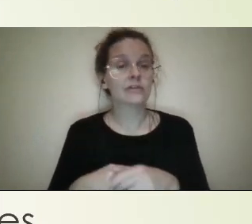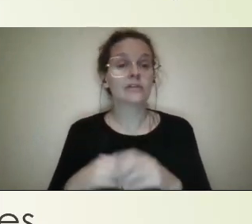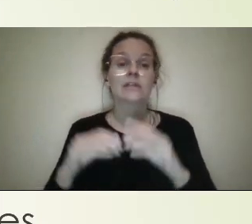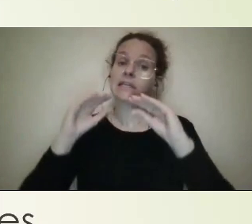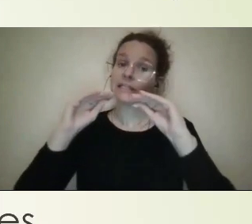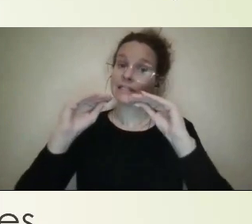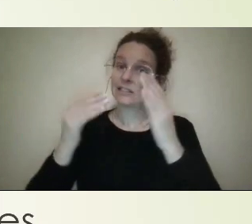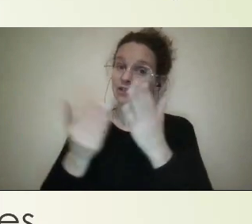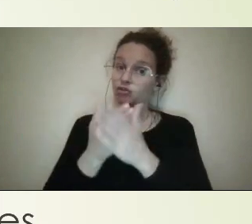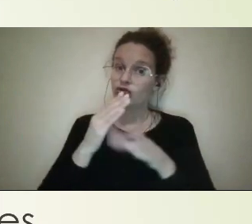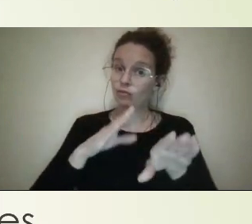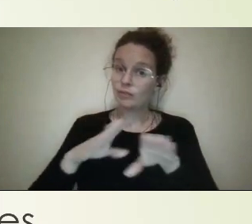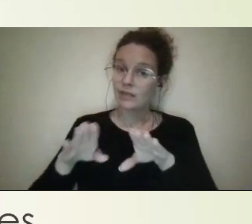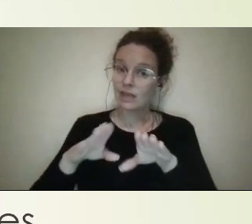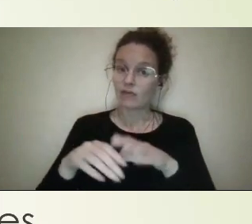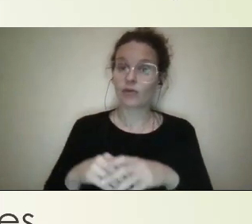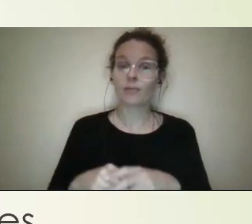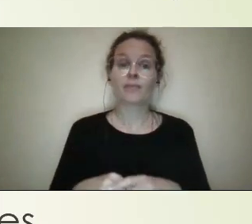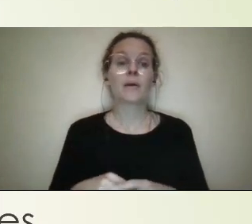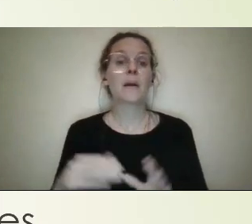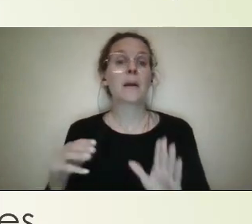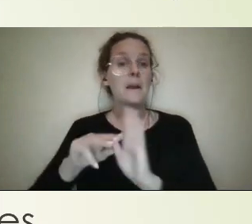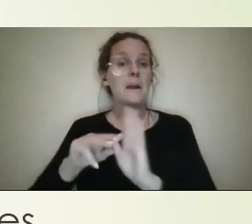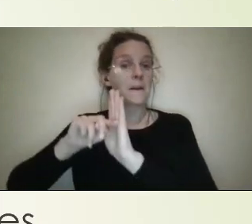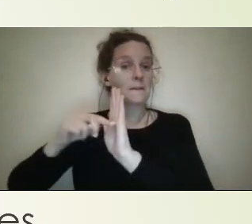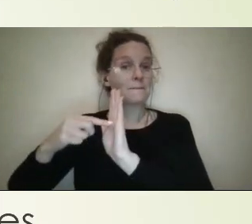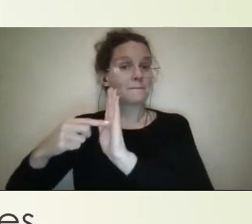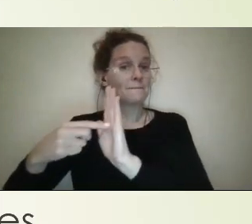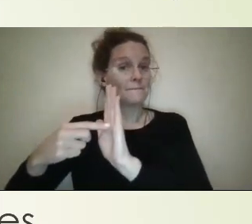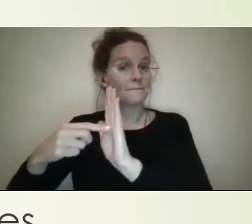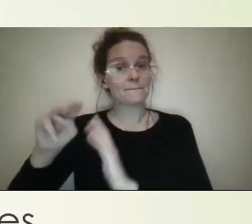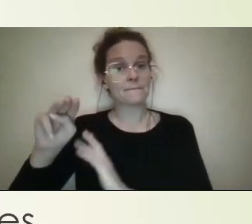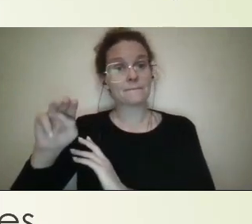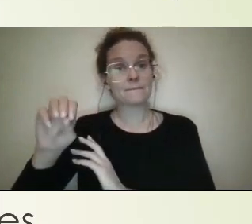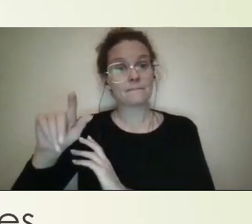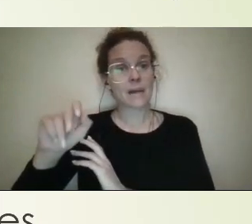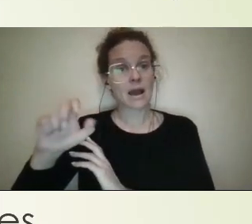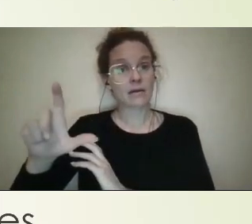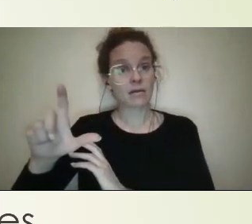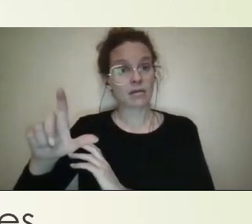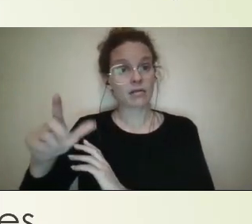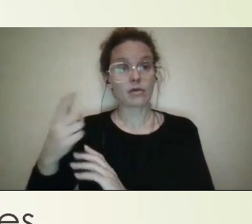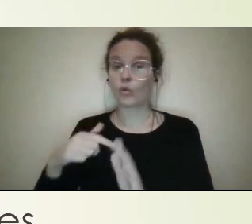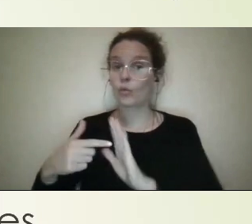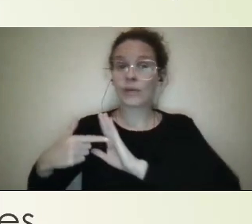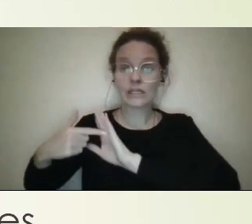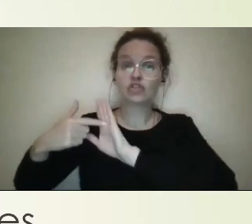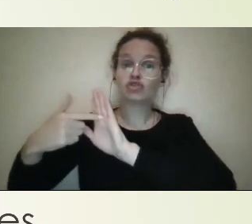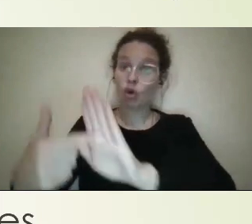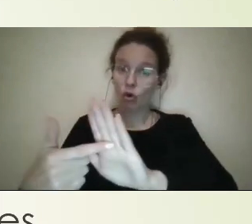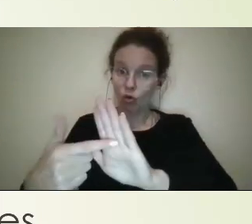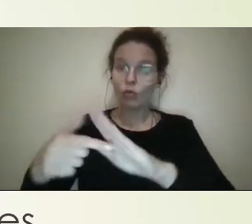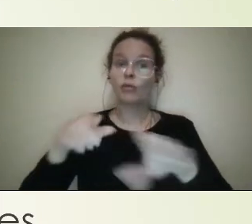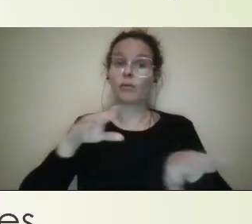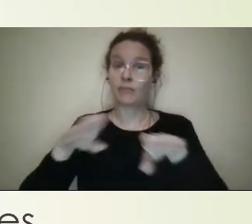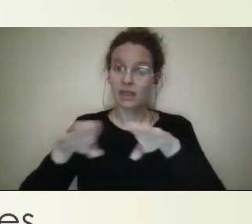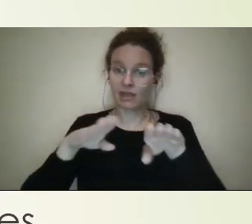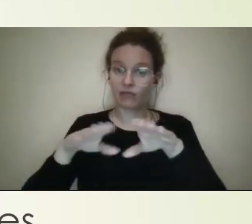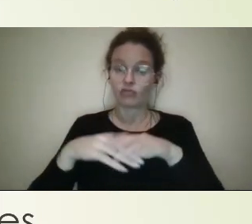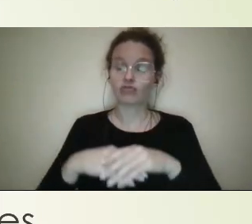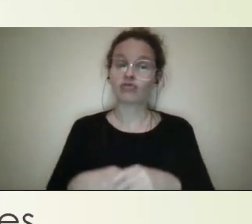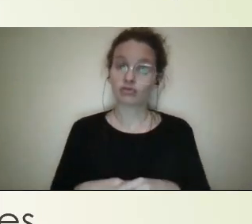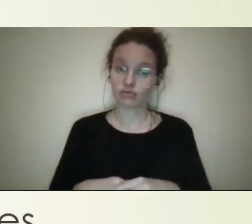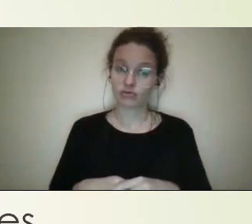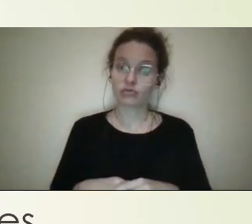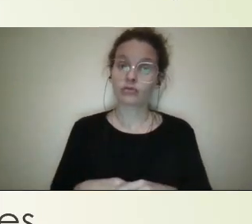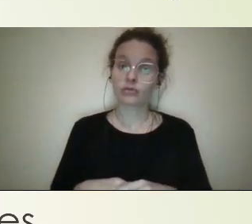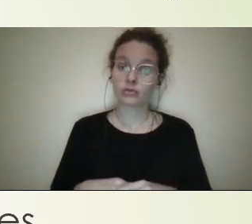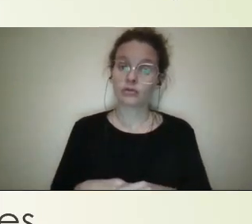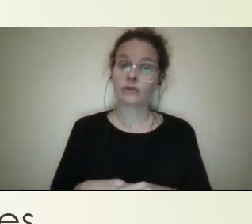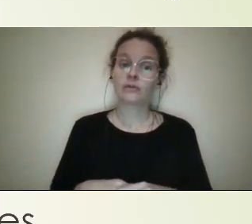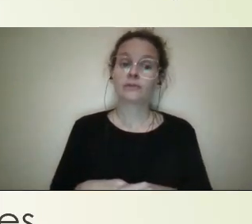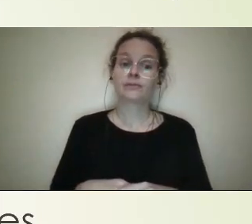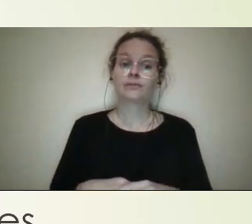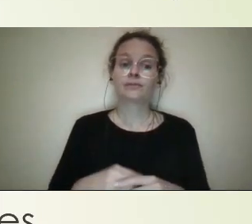Next is model. We as parents, we would demonstrate those behaviors. When I am using the words